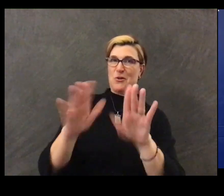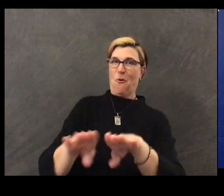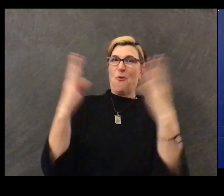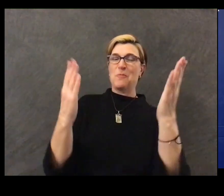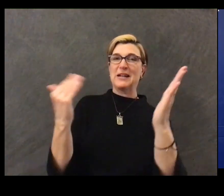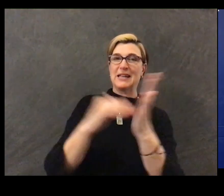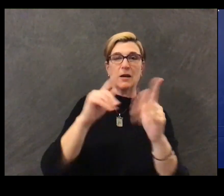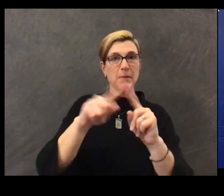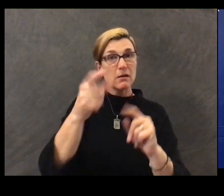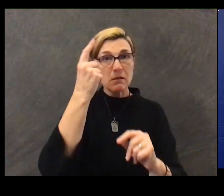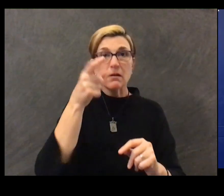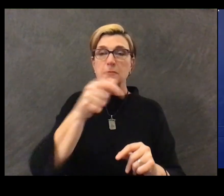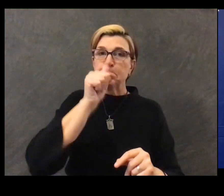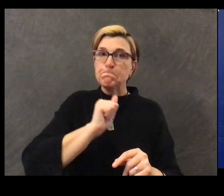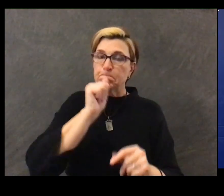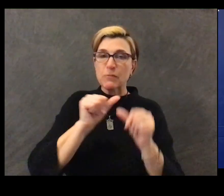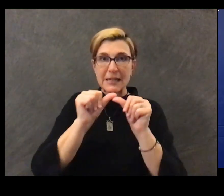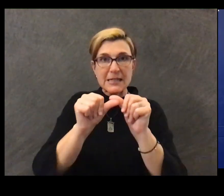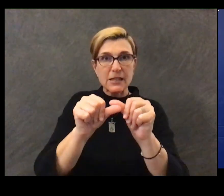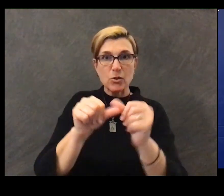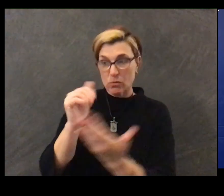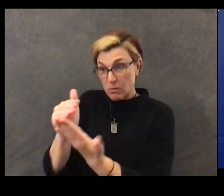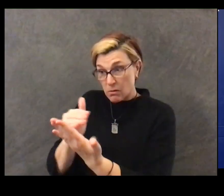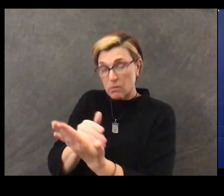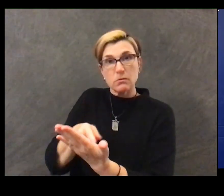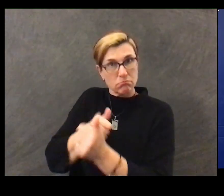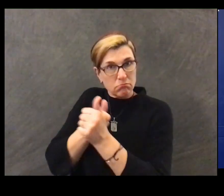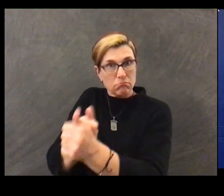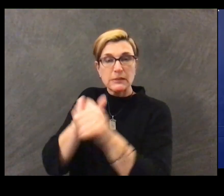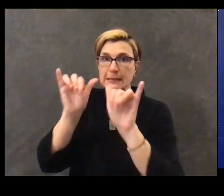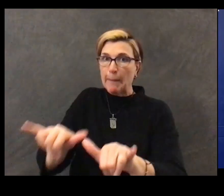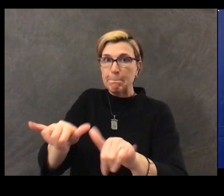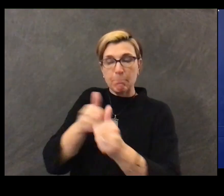necessary to practice those disciplines to get us to a place where we can reopen